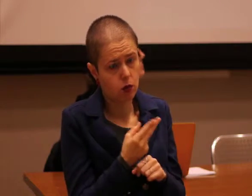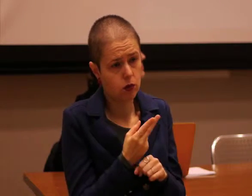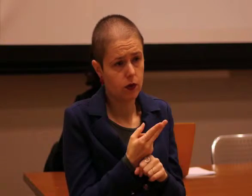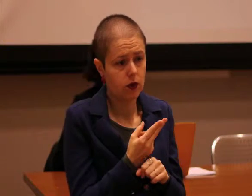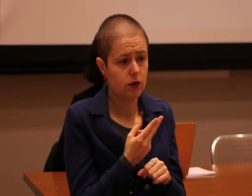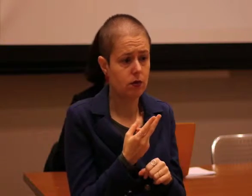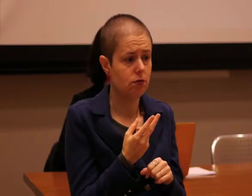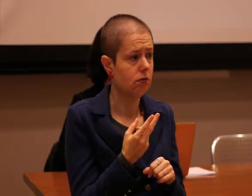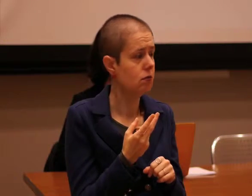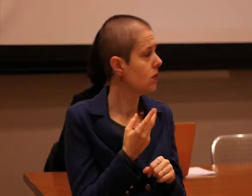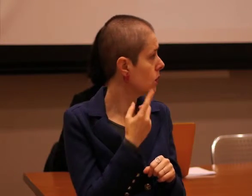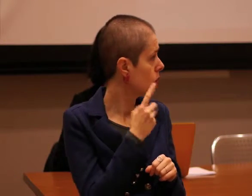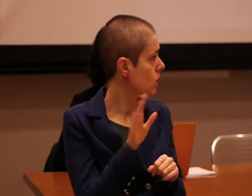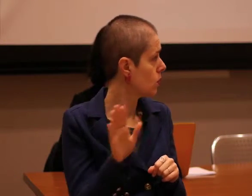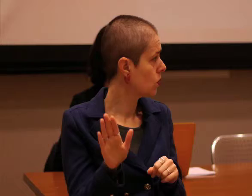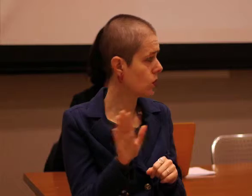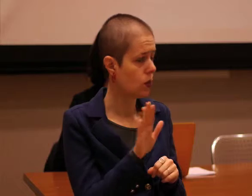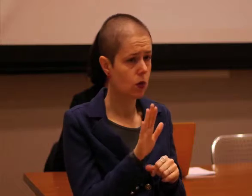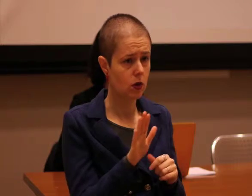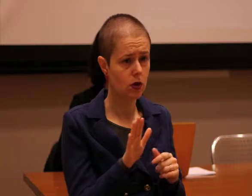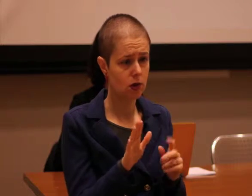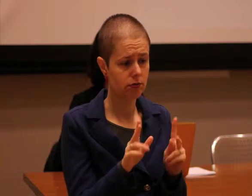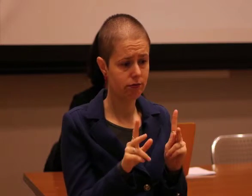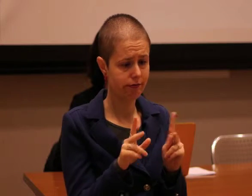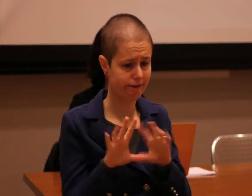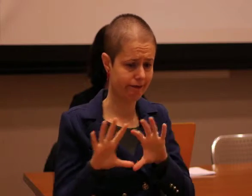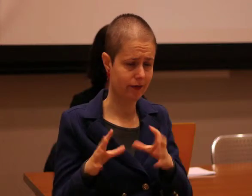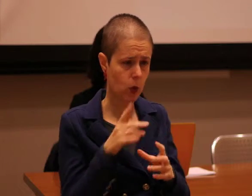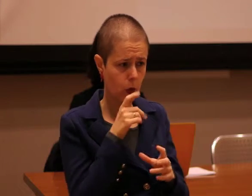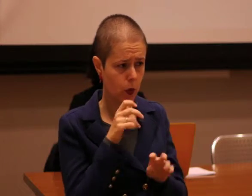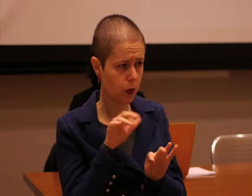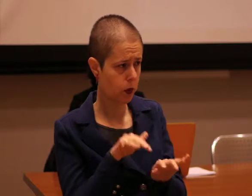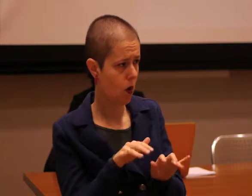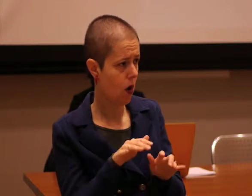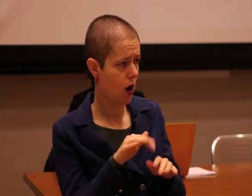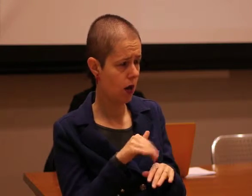your population if you start thinking about people and thinking about the way in